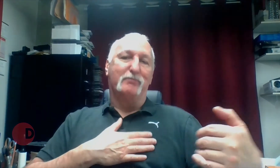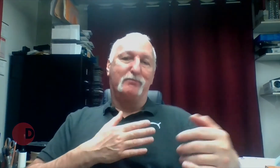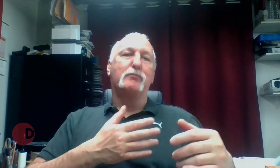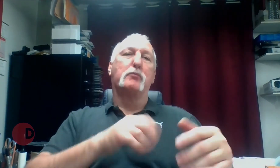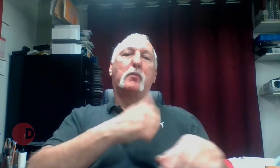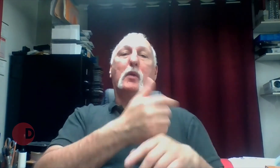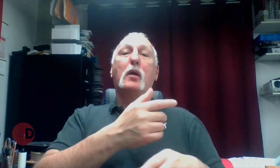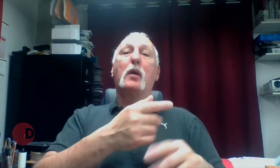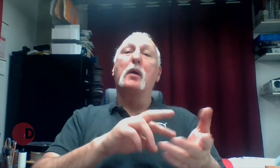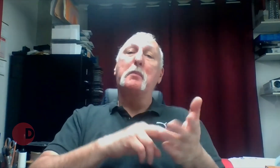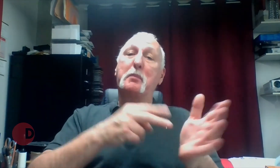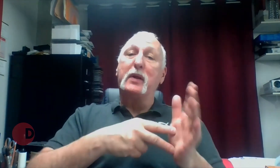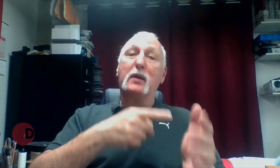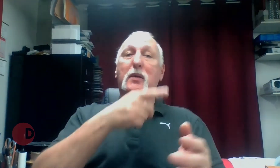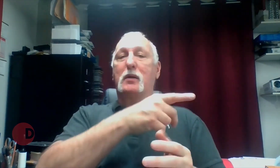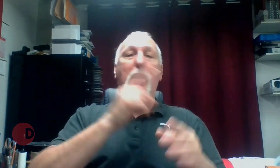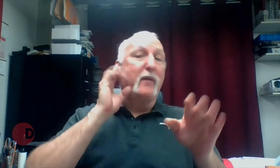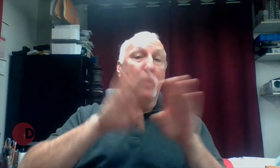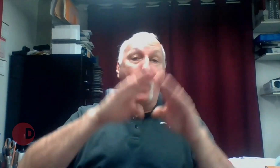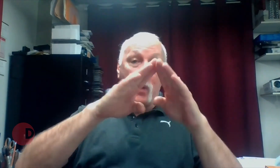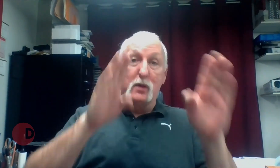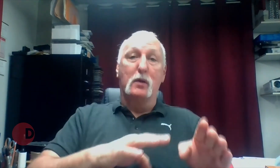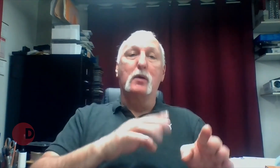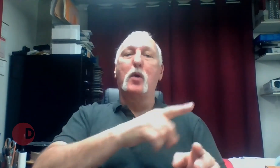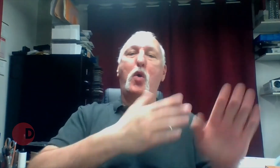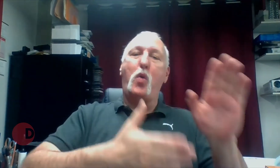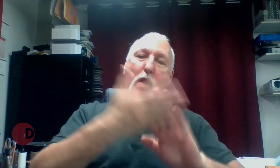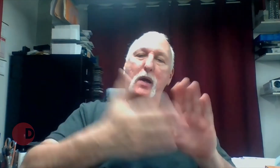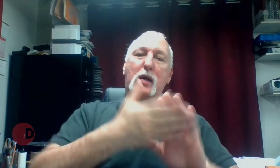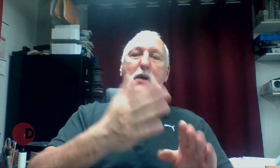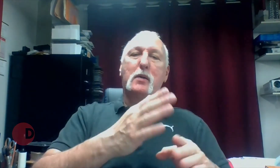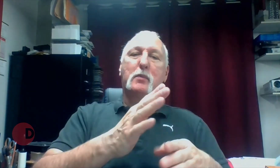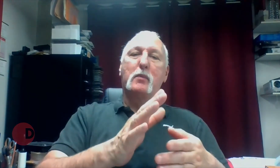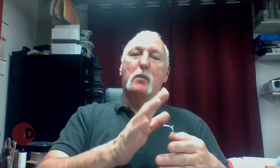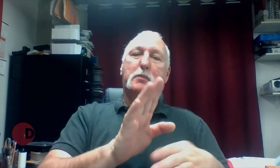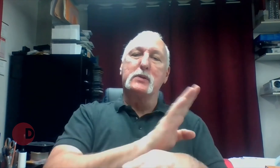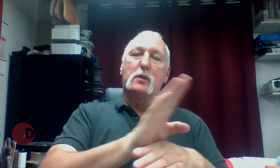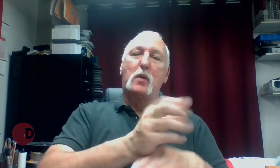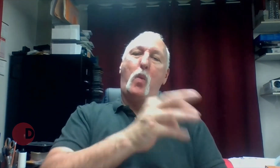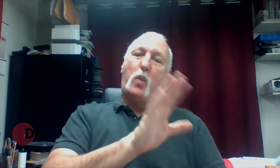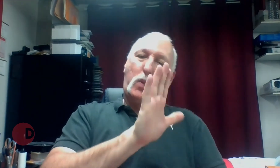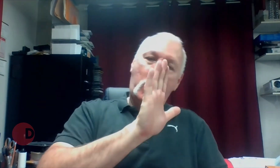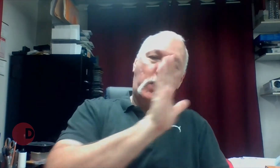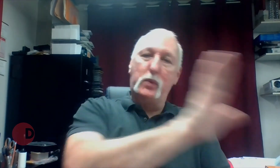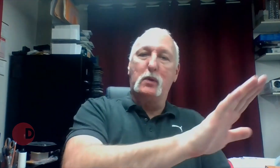That means the Deaf House is run by one business,